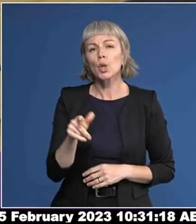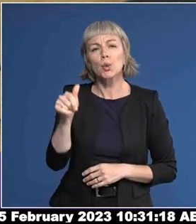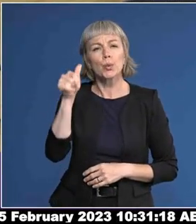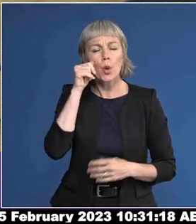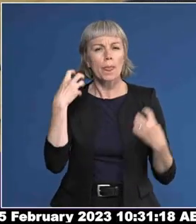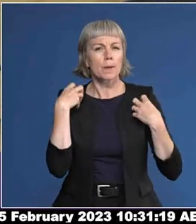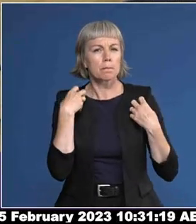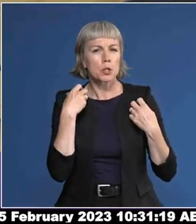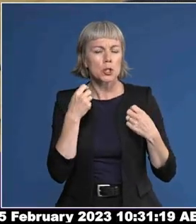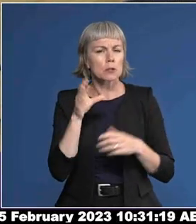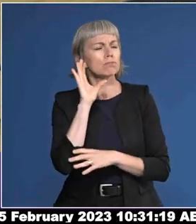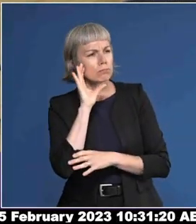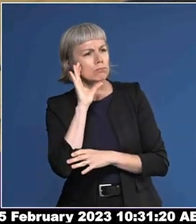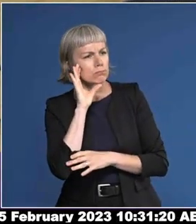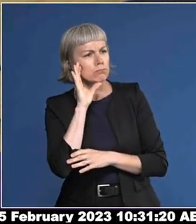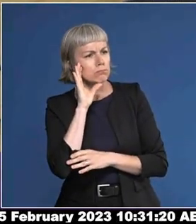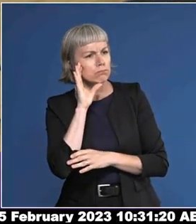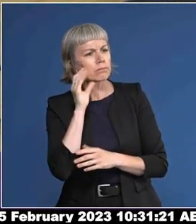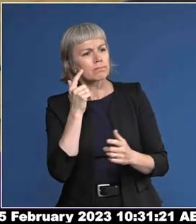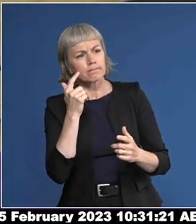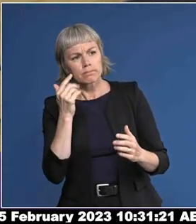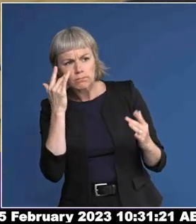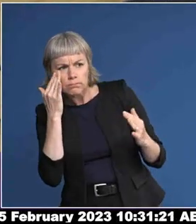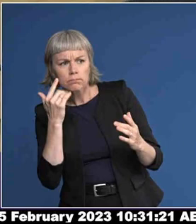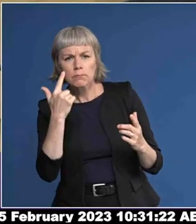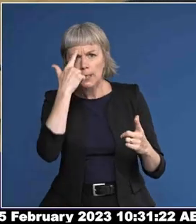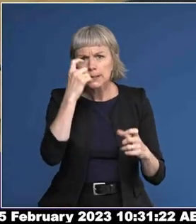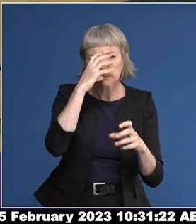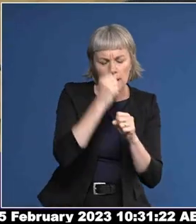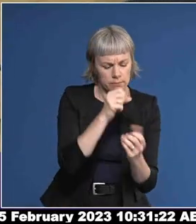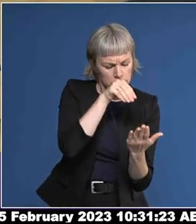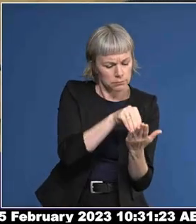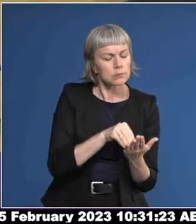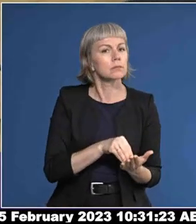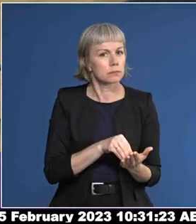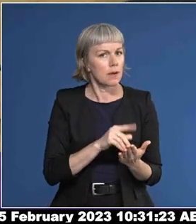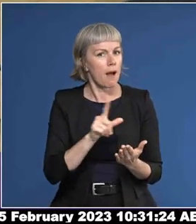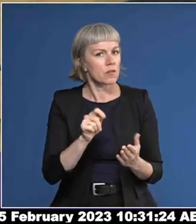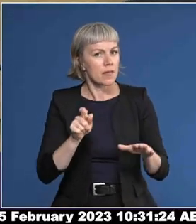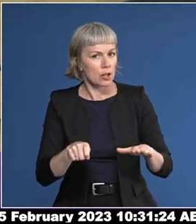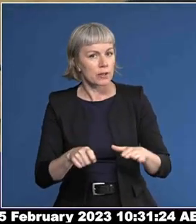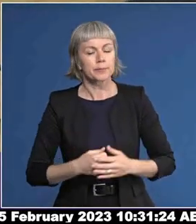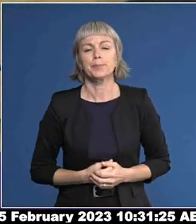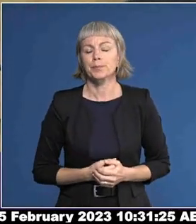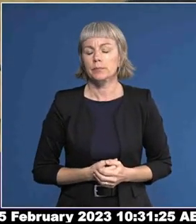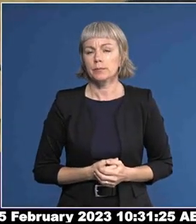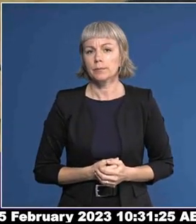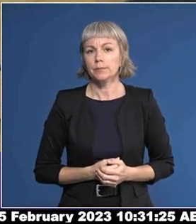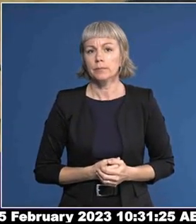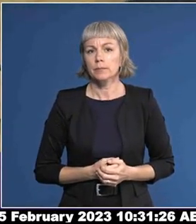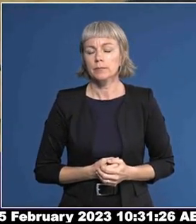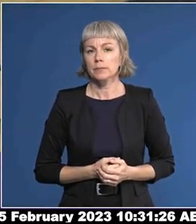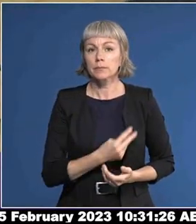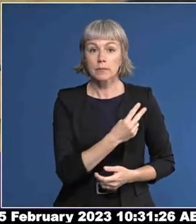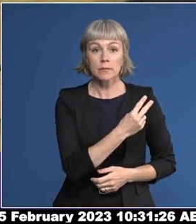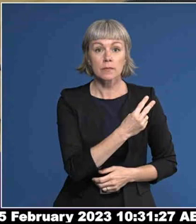One of the issues raised was that from at least 2026 - '16 to '20, lifestyle assistants